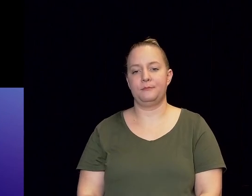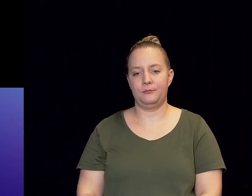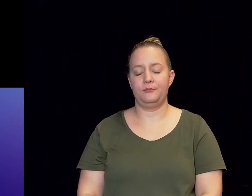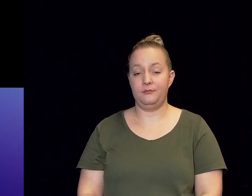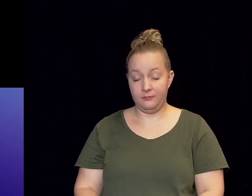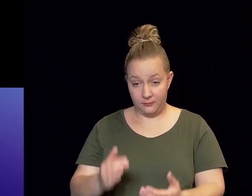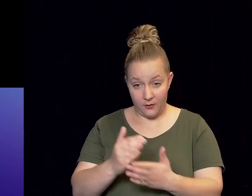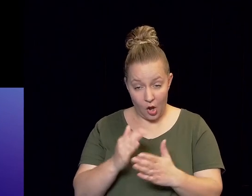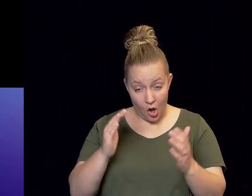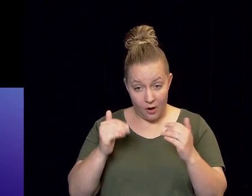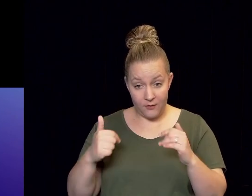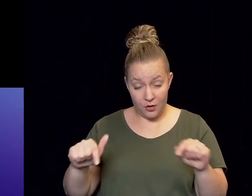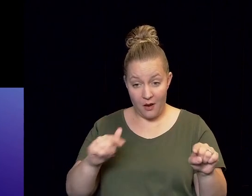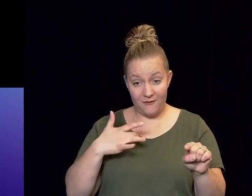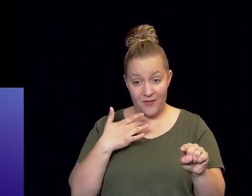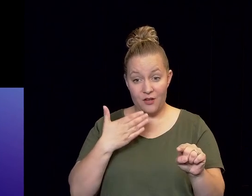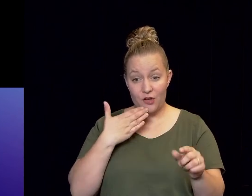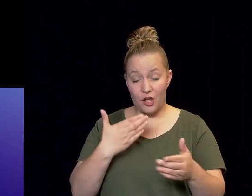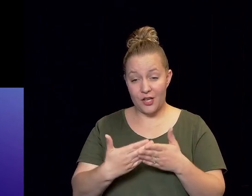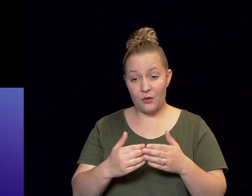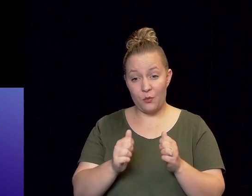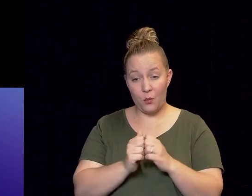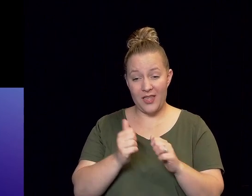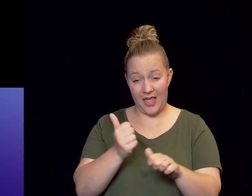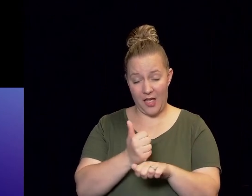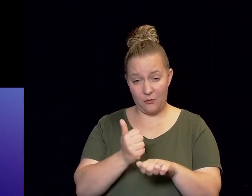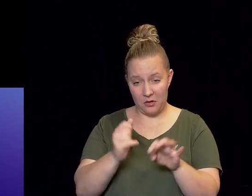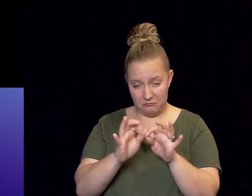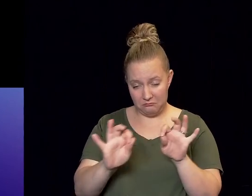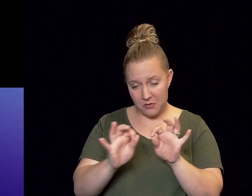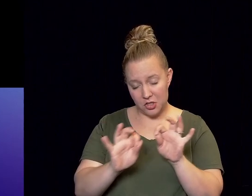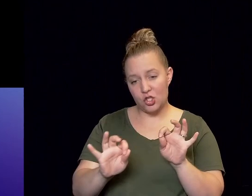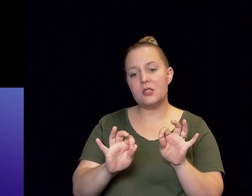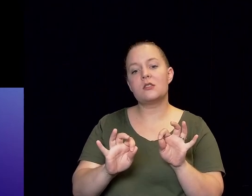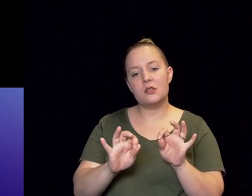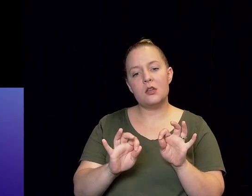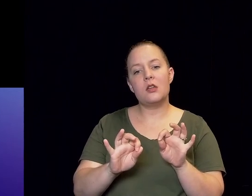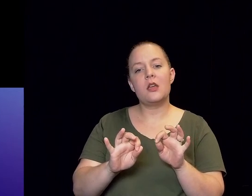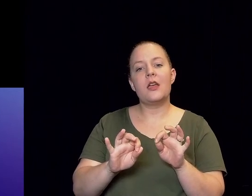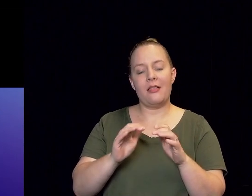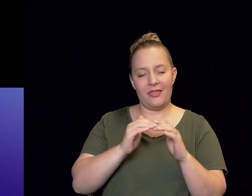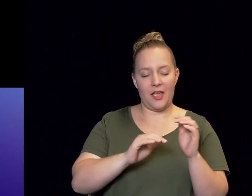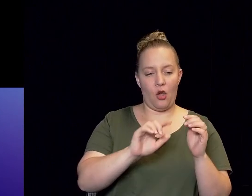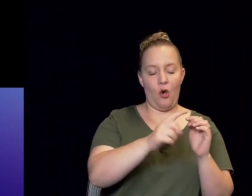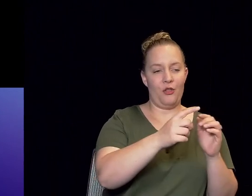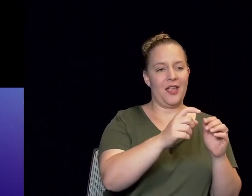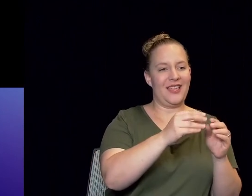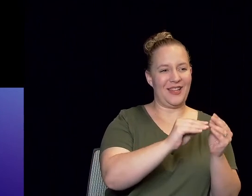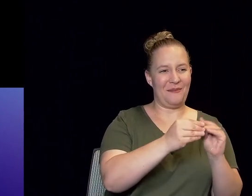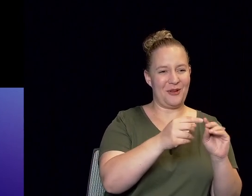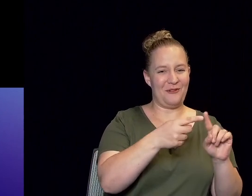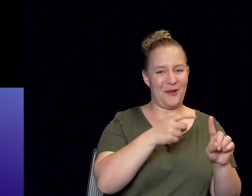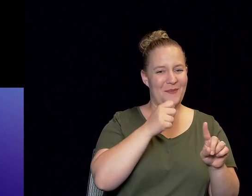All right, so hopefully we feel good with this algebraic expressions rather than